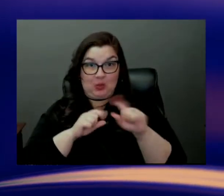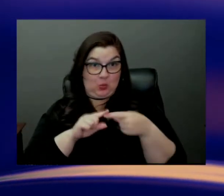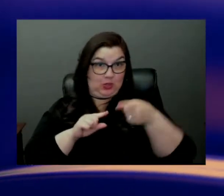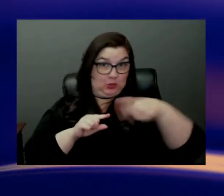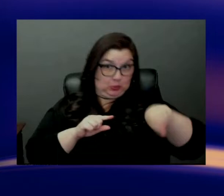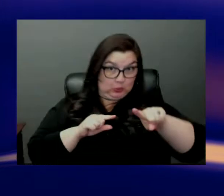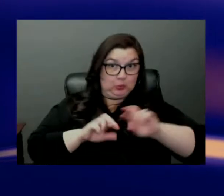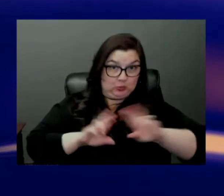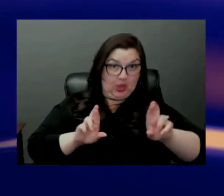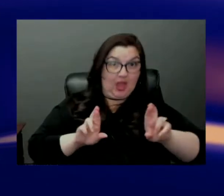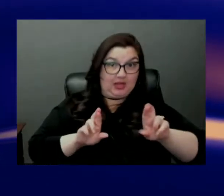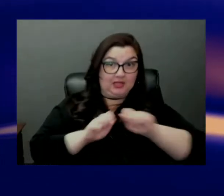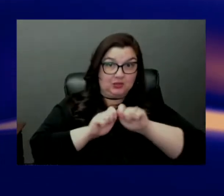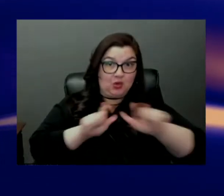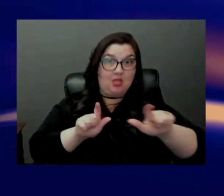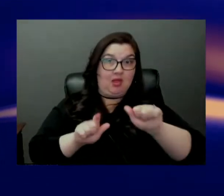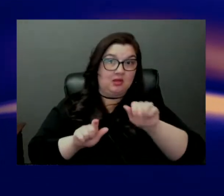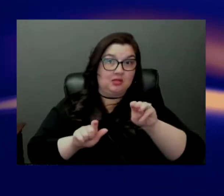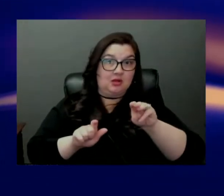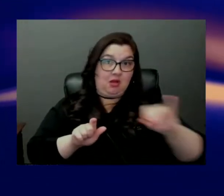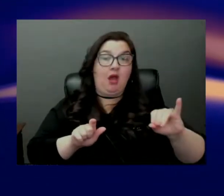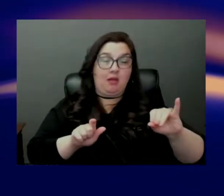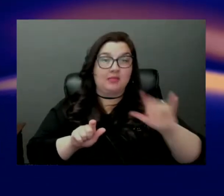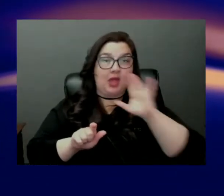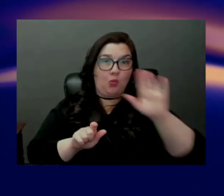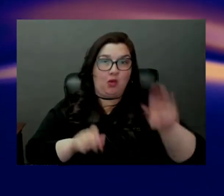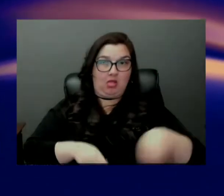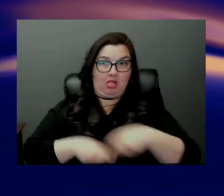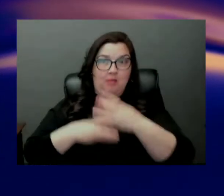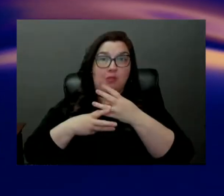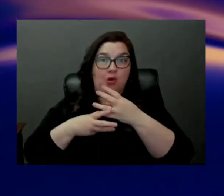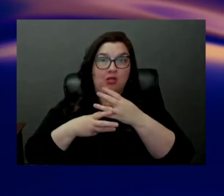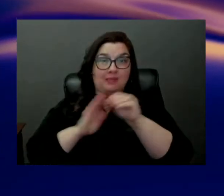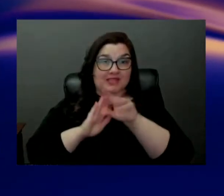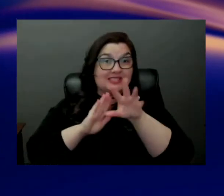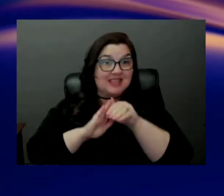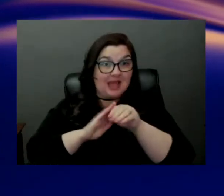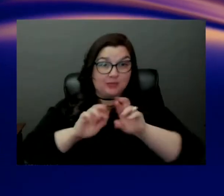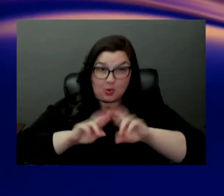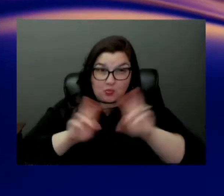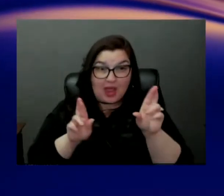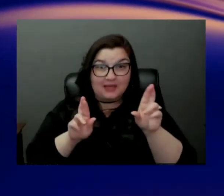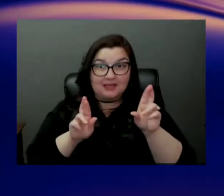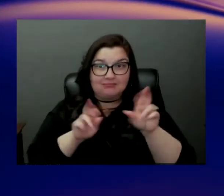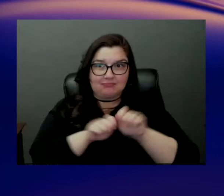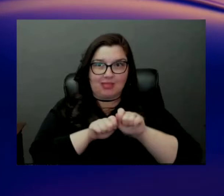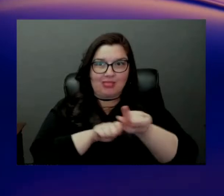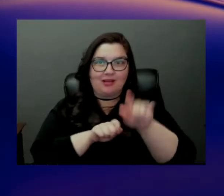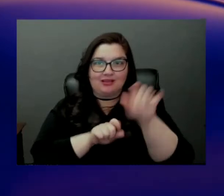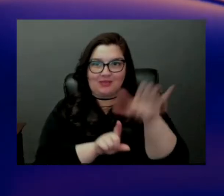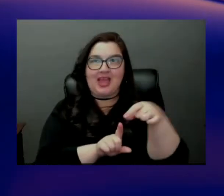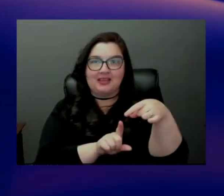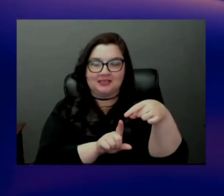we will actually pull up that snapshot that's already ready to go, launch from that. And so now, instead of doing all that prep work